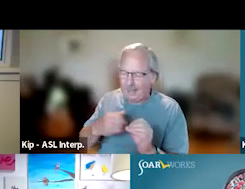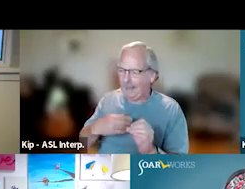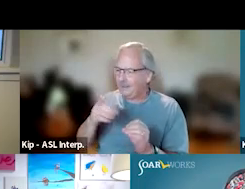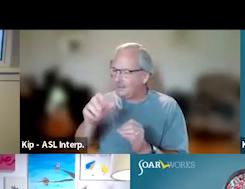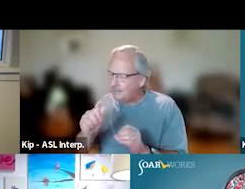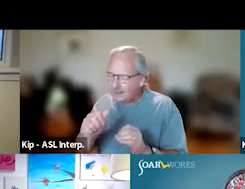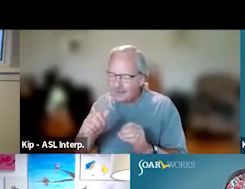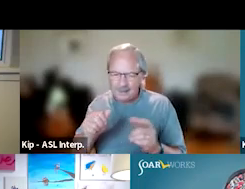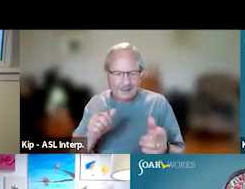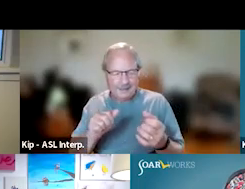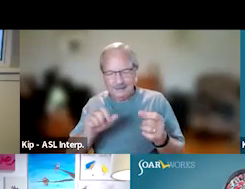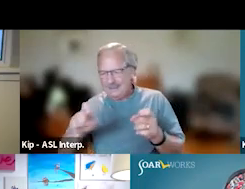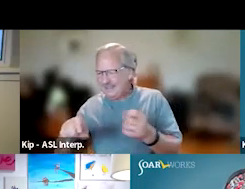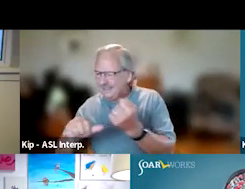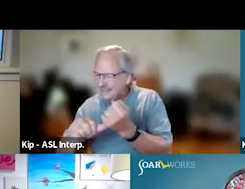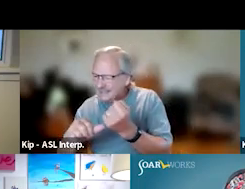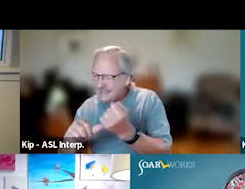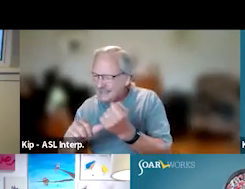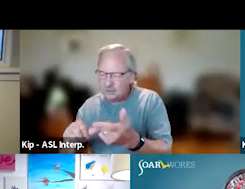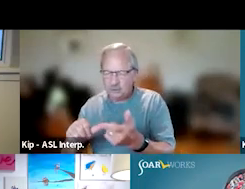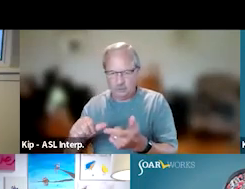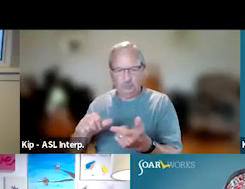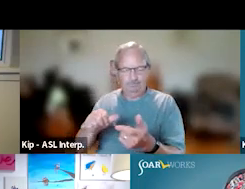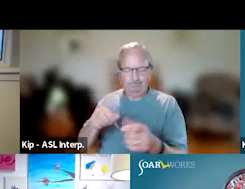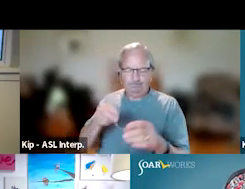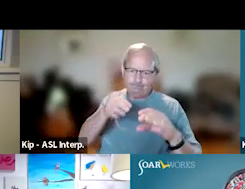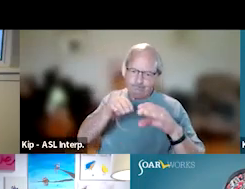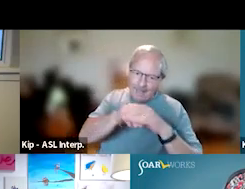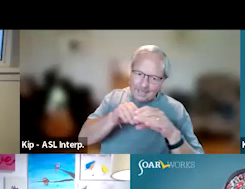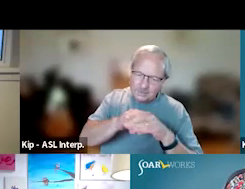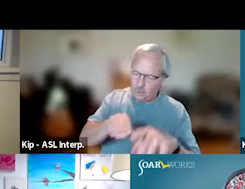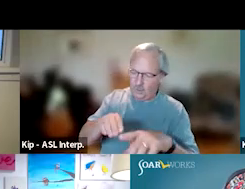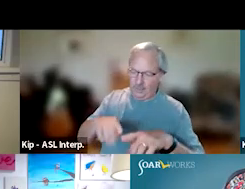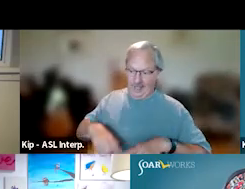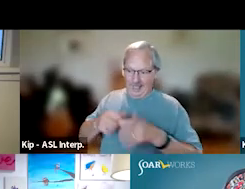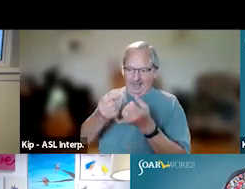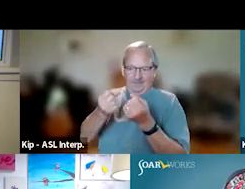their life-saving transformational benefits.